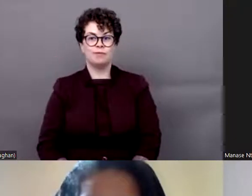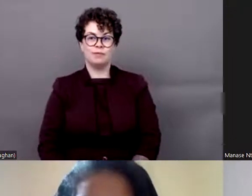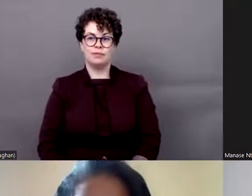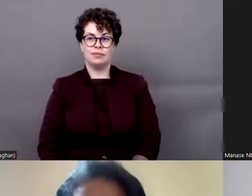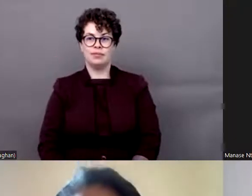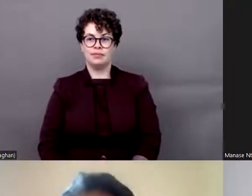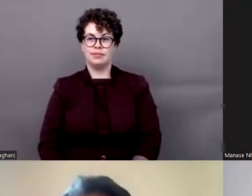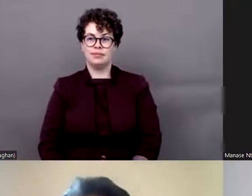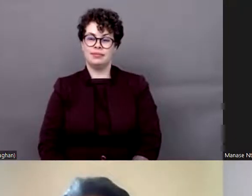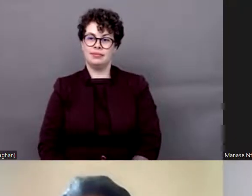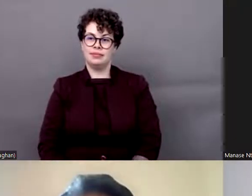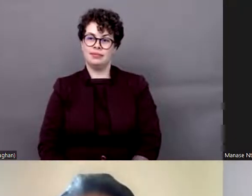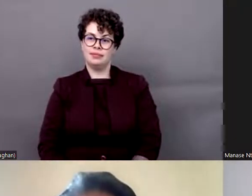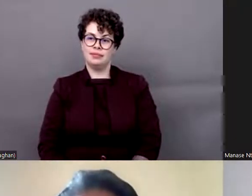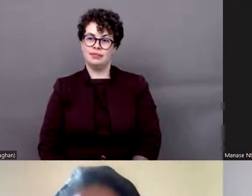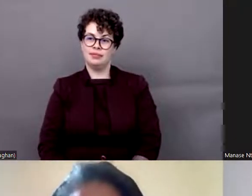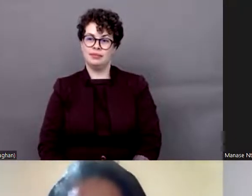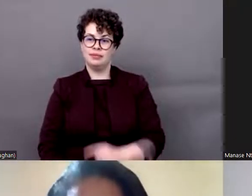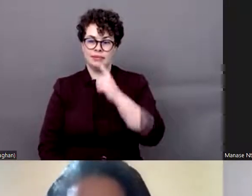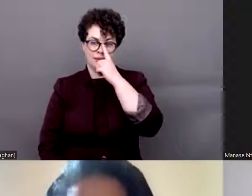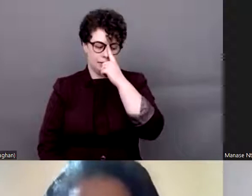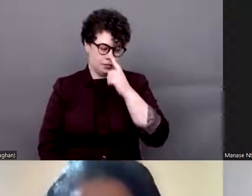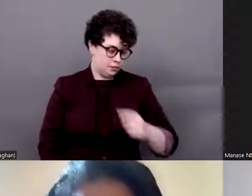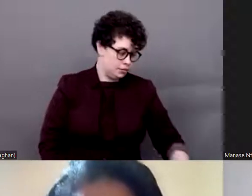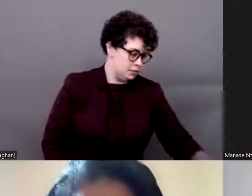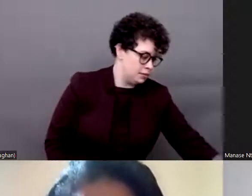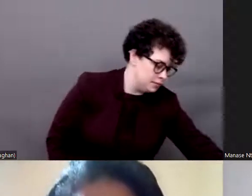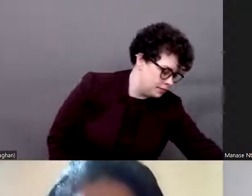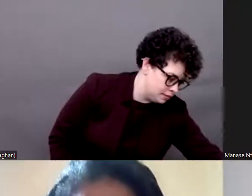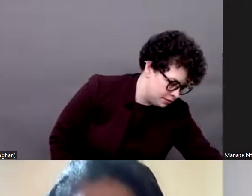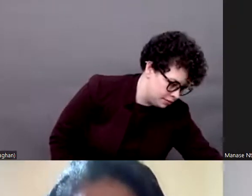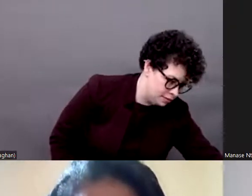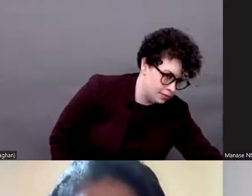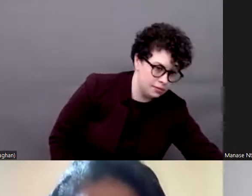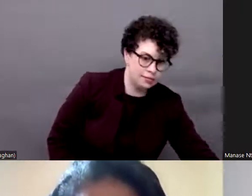I can only say that every one of us, members